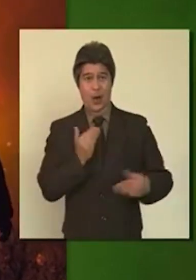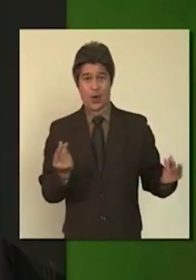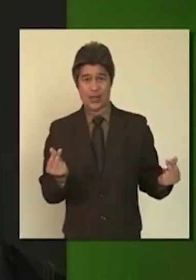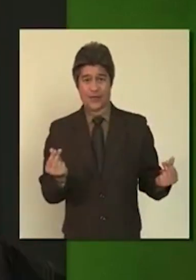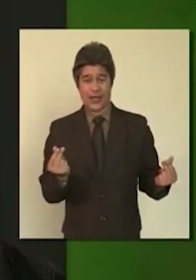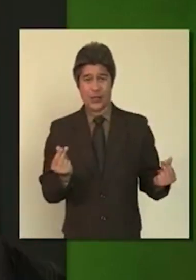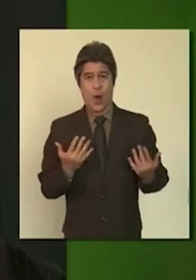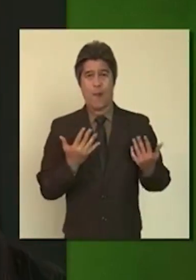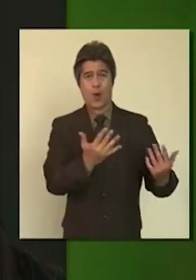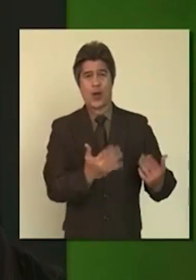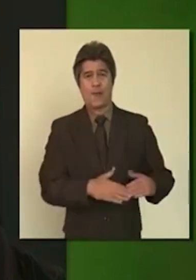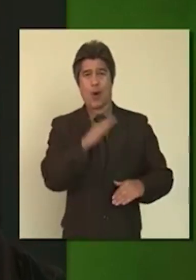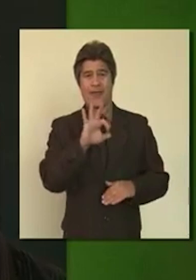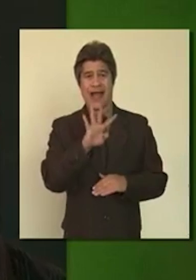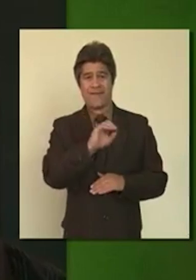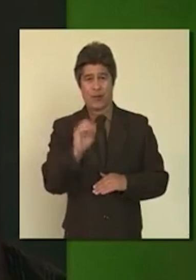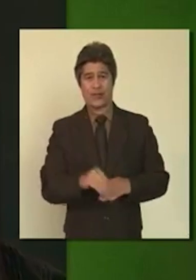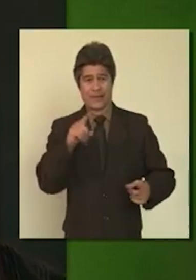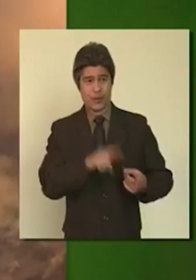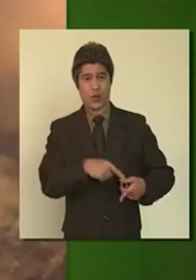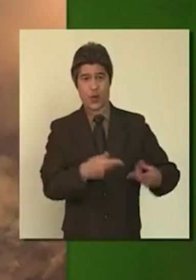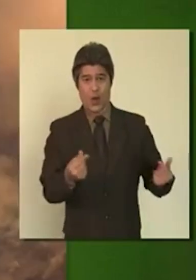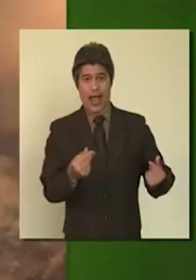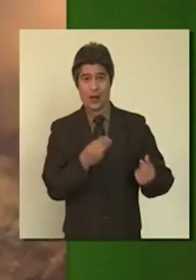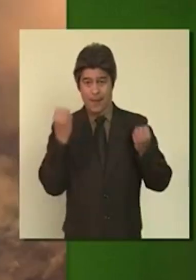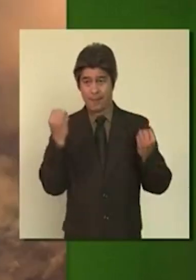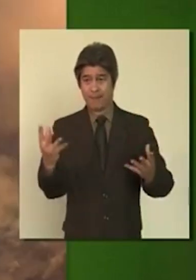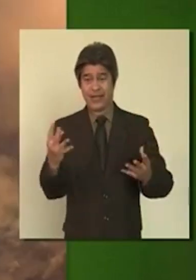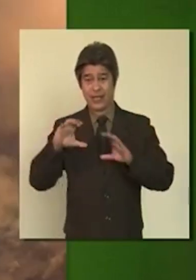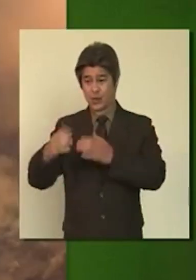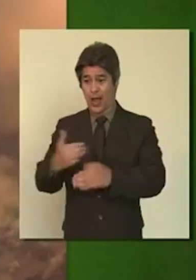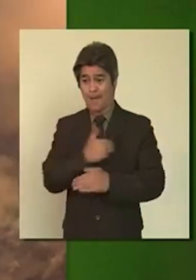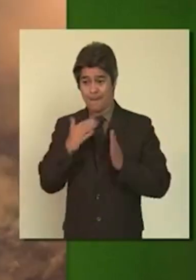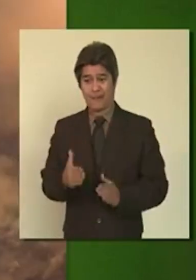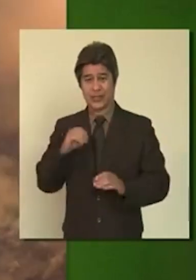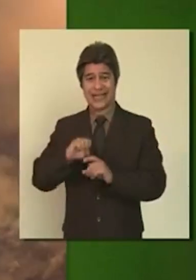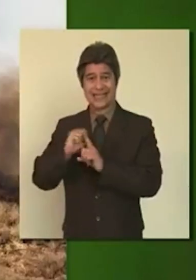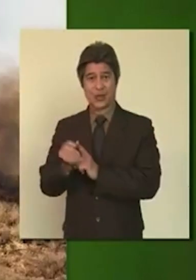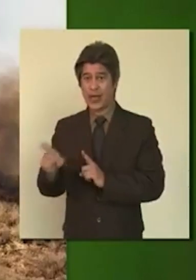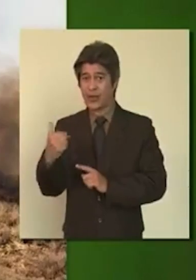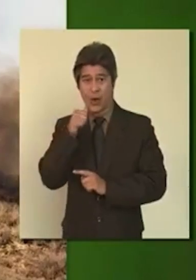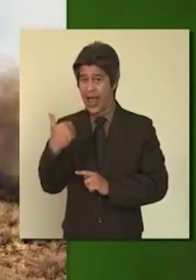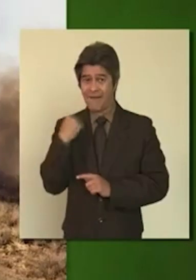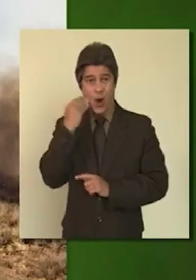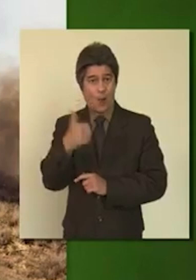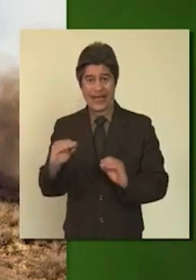burning more than 94% of it completely to the ground and putting a number of our Tribal members into a situation where they had no homes anymore.